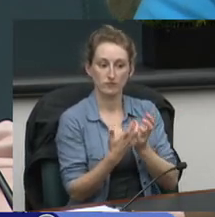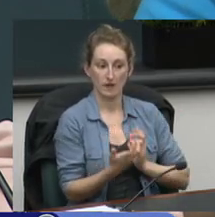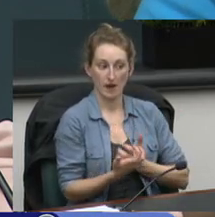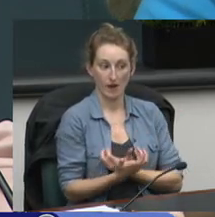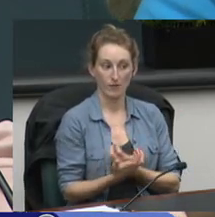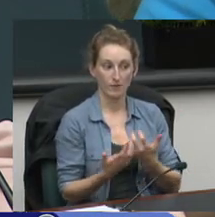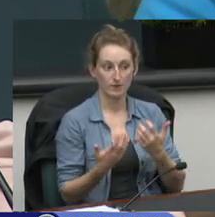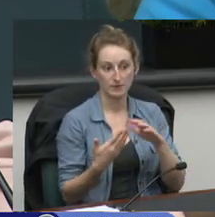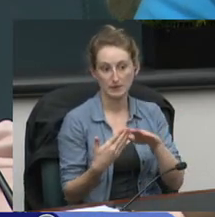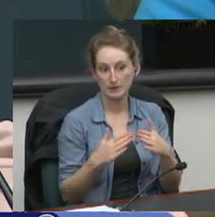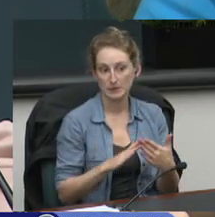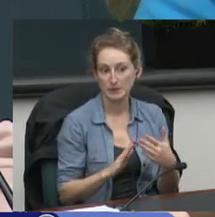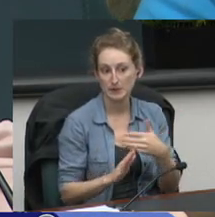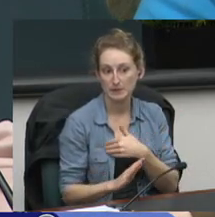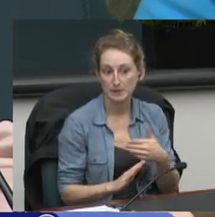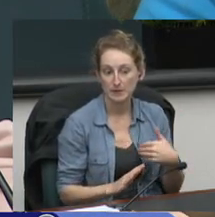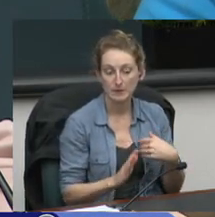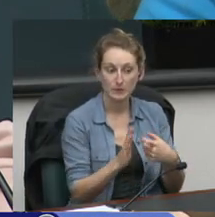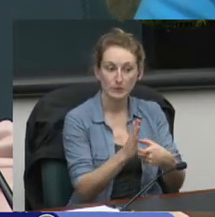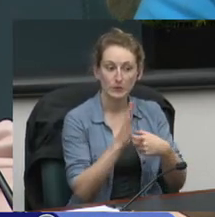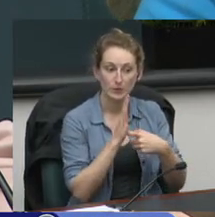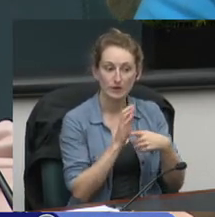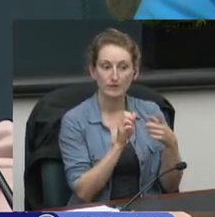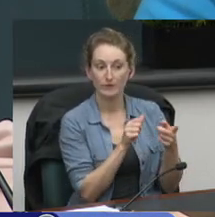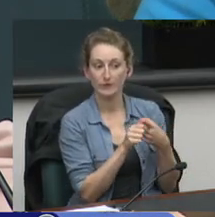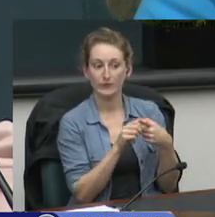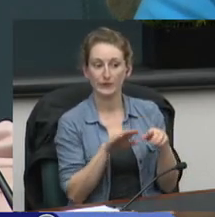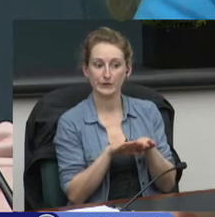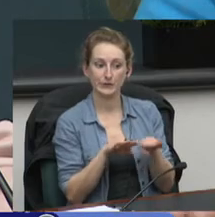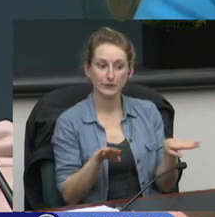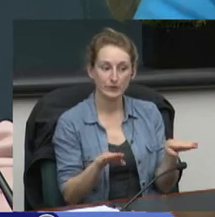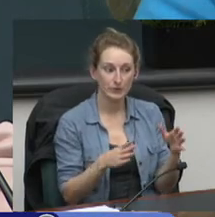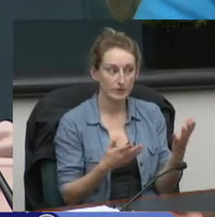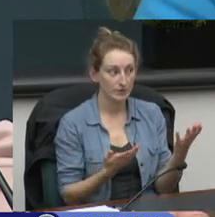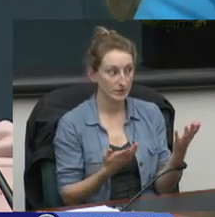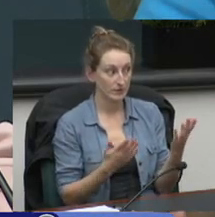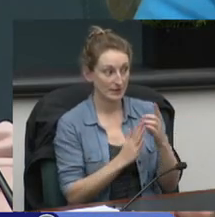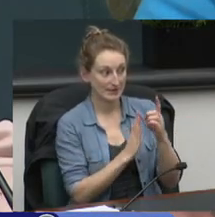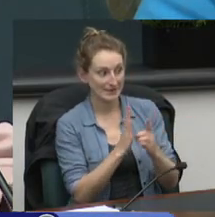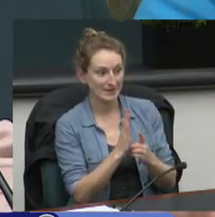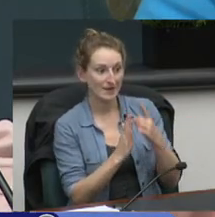are needing first floor and designs of their apartments that accommodate